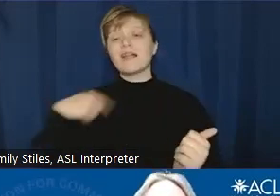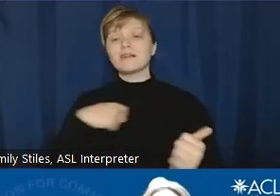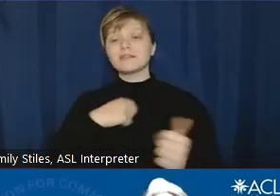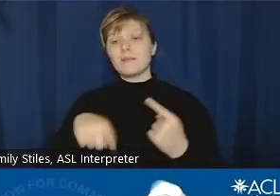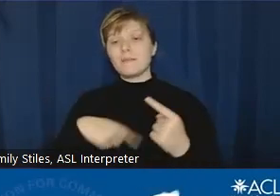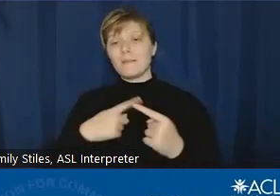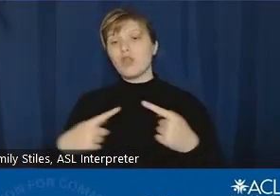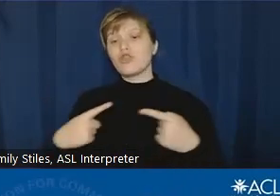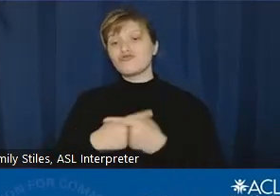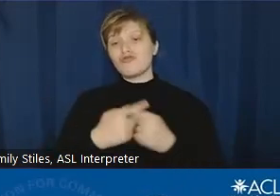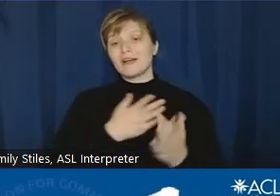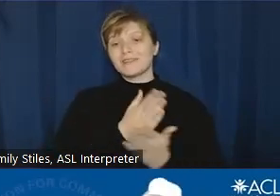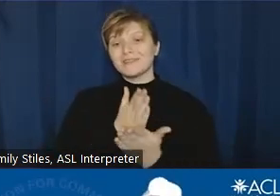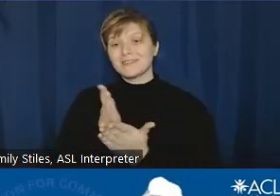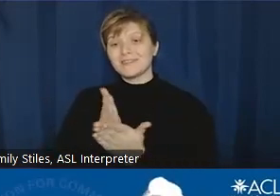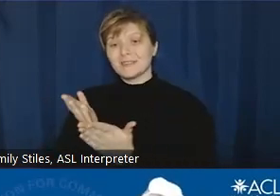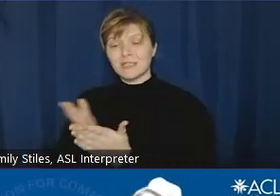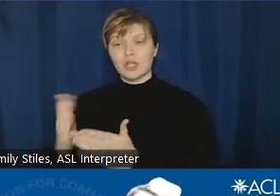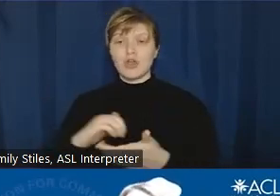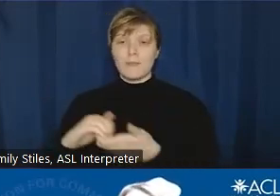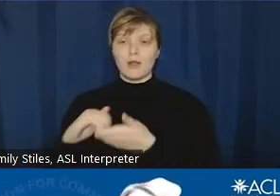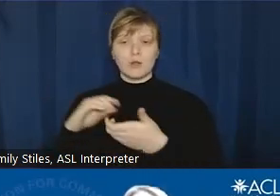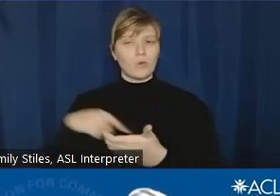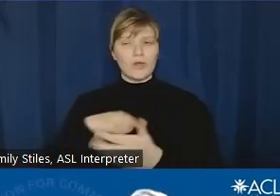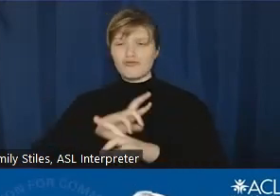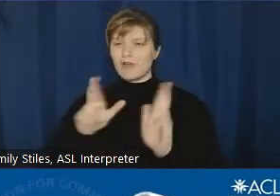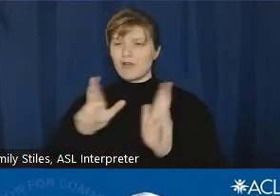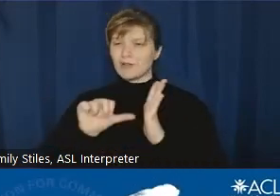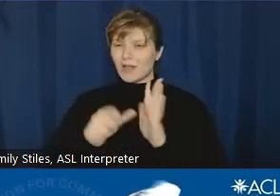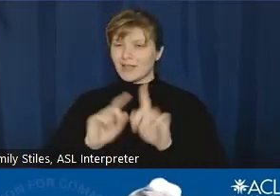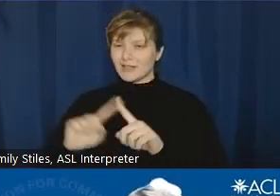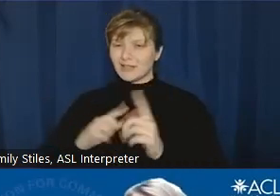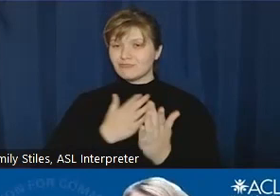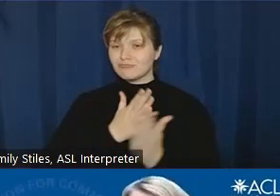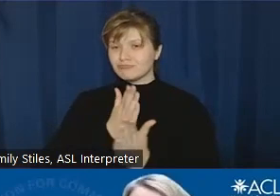to highlight successful partnerships that are out there and help people share stories.